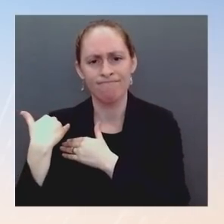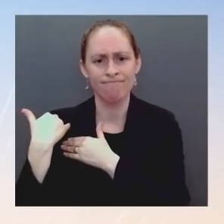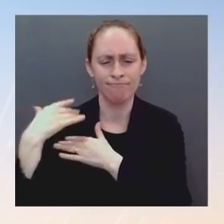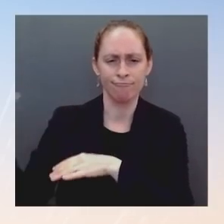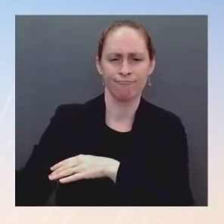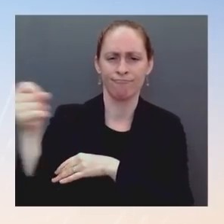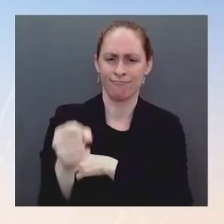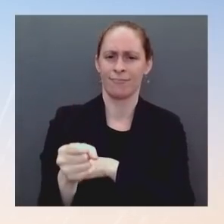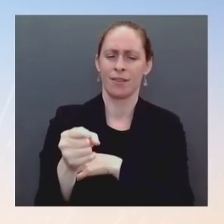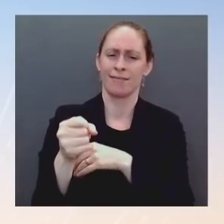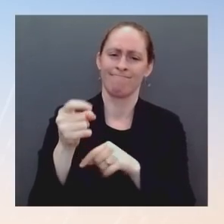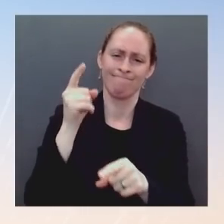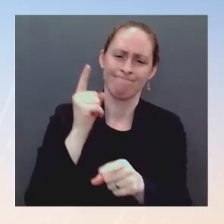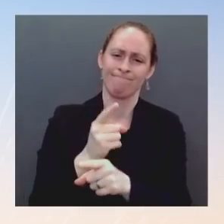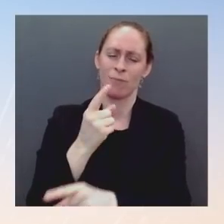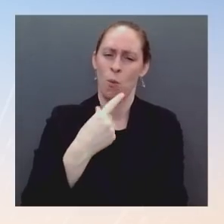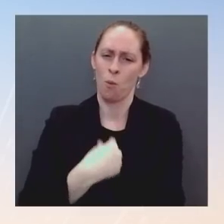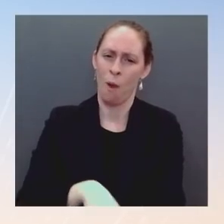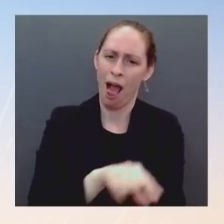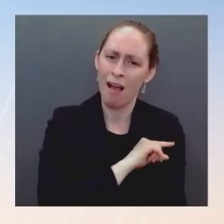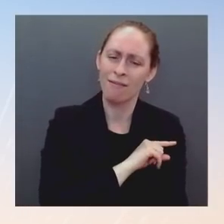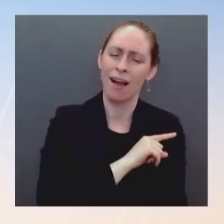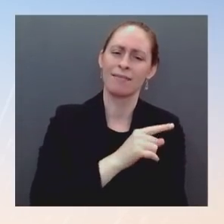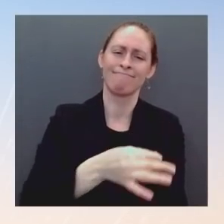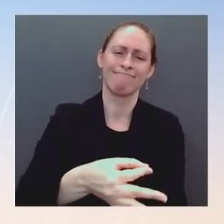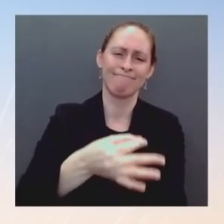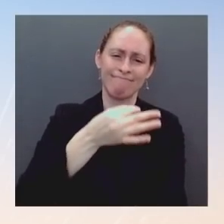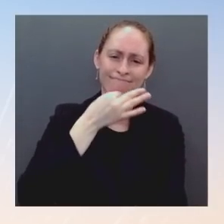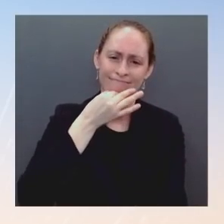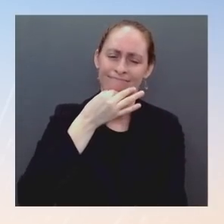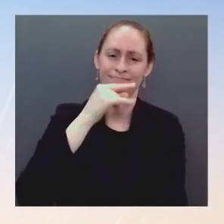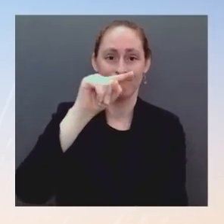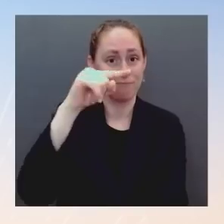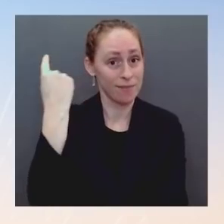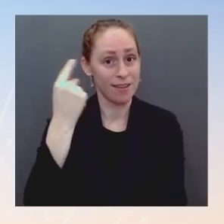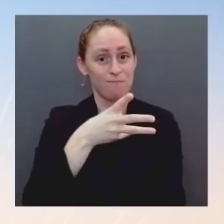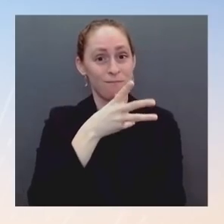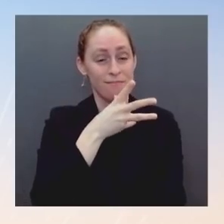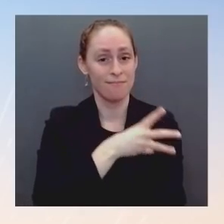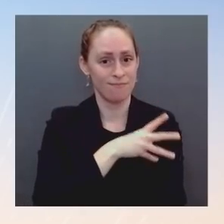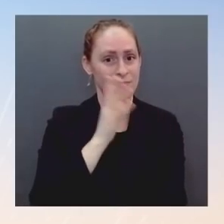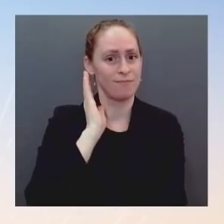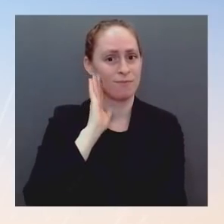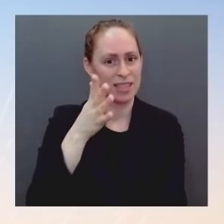as a Supreme Court justice, a lifetime appointment. It is certainly encouraging. We've seen the comments, of course,